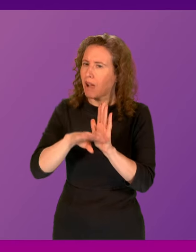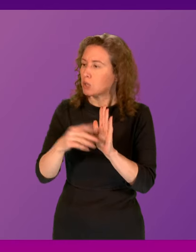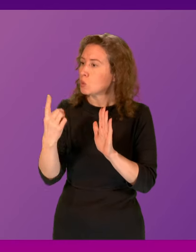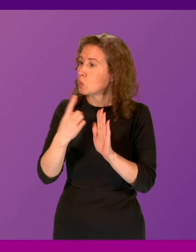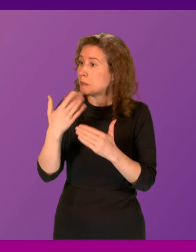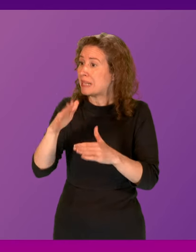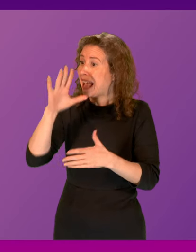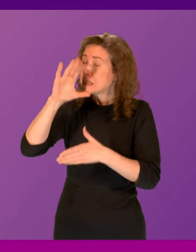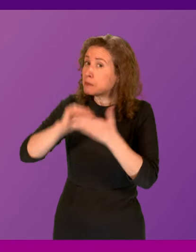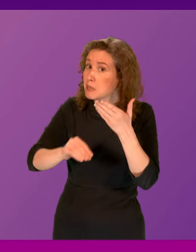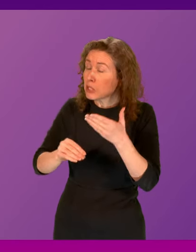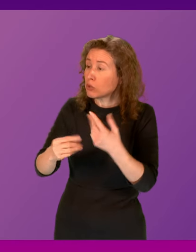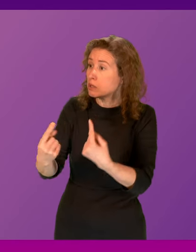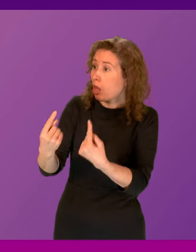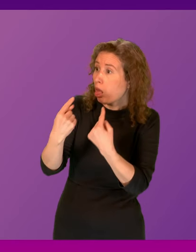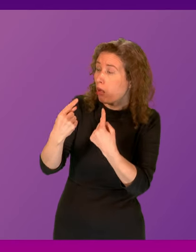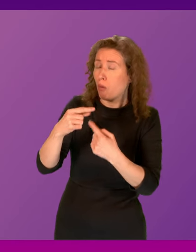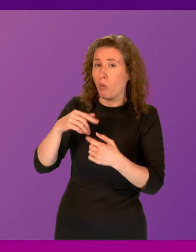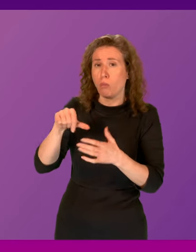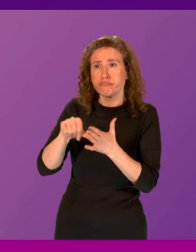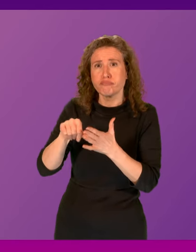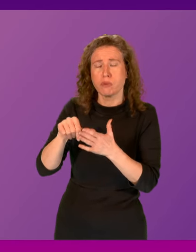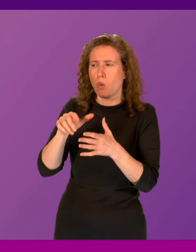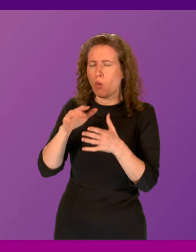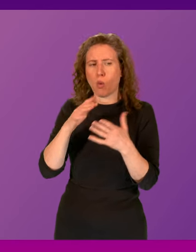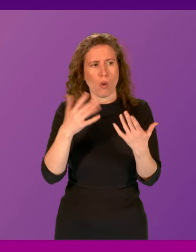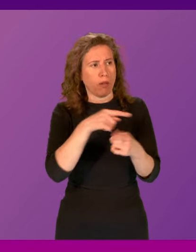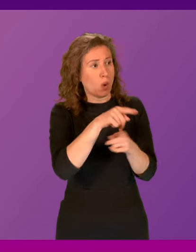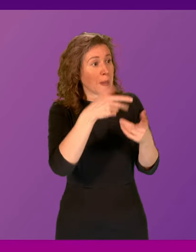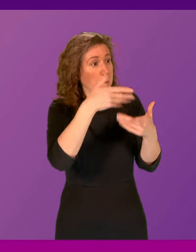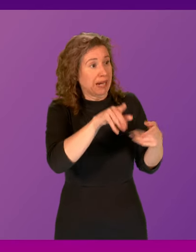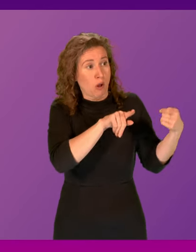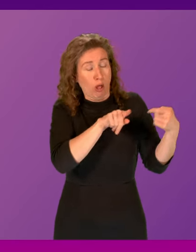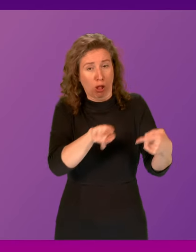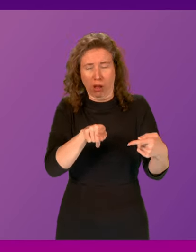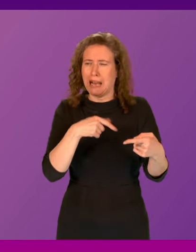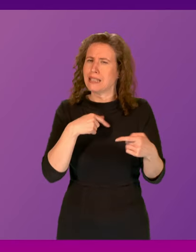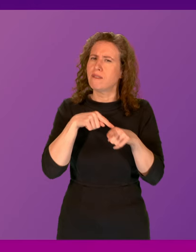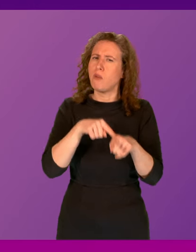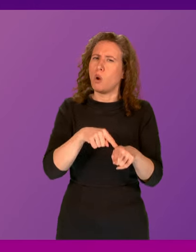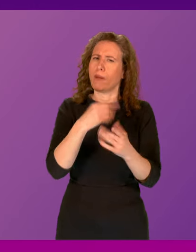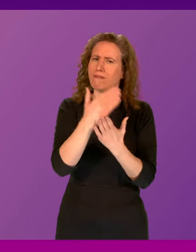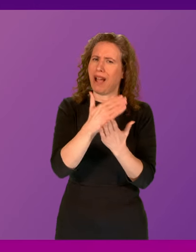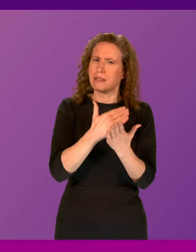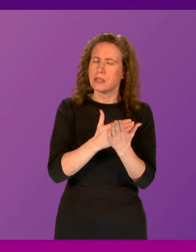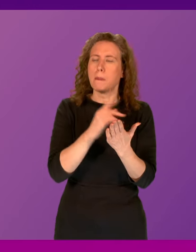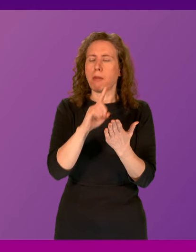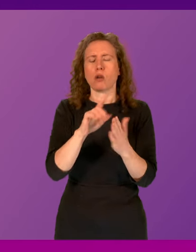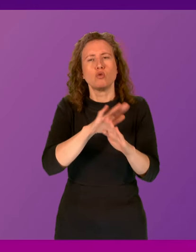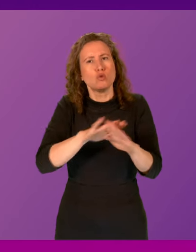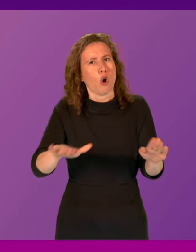indeed, the perpetrators of hate crime, but let us do that in a way that does not stigmatise a